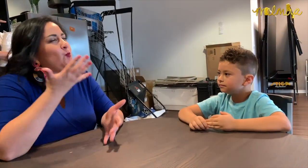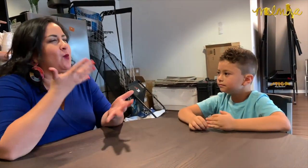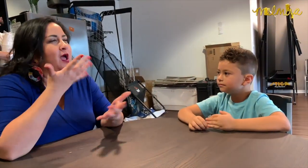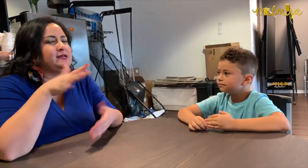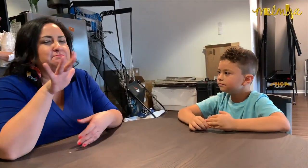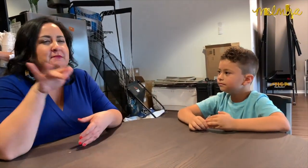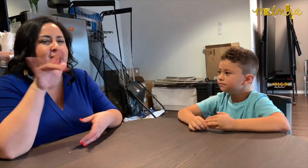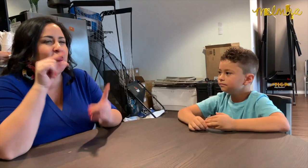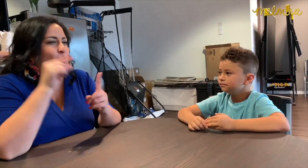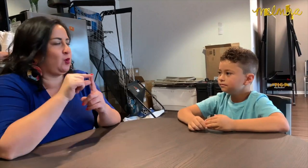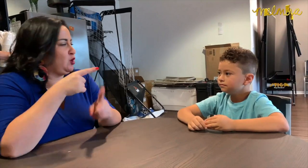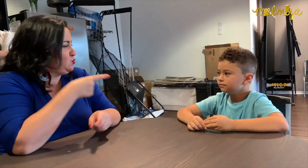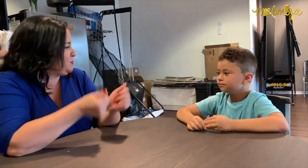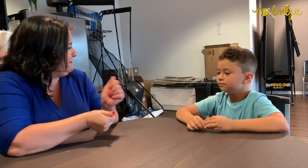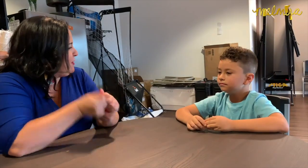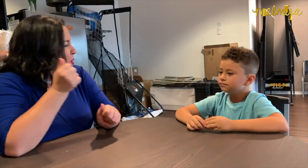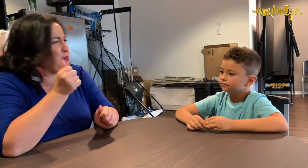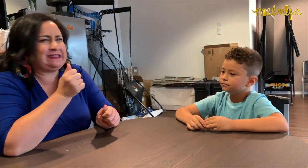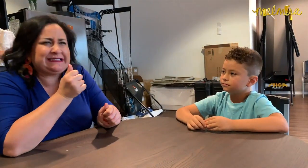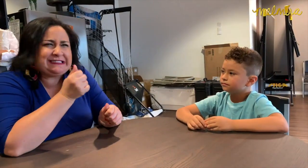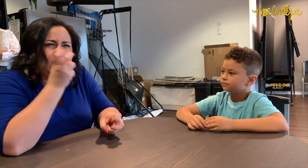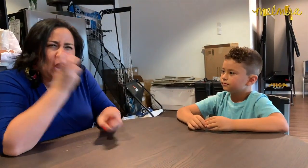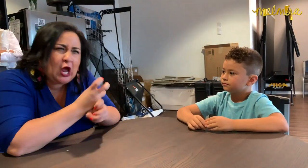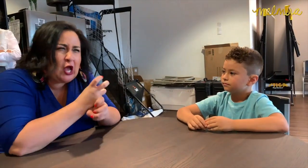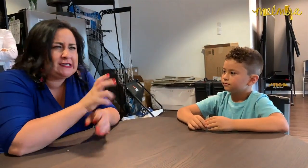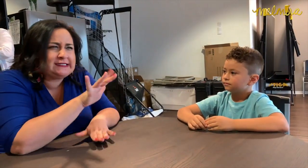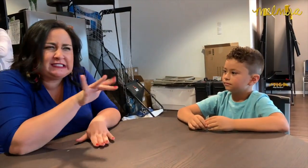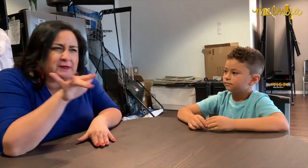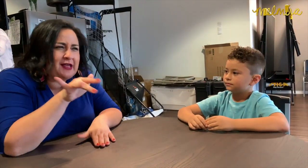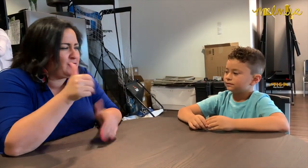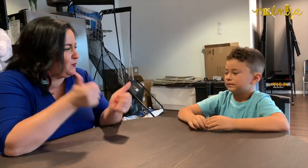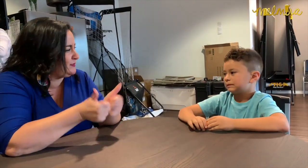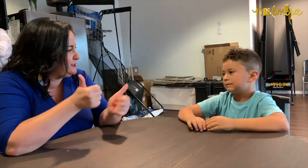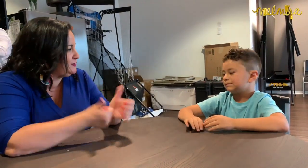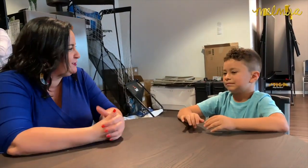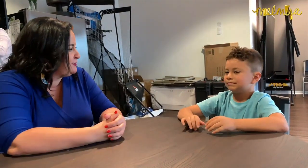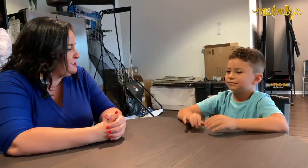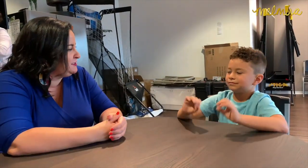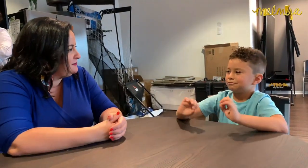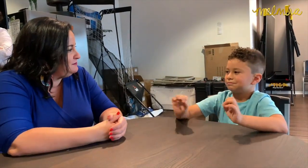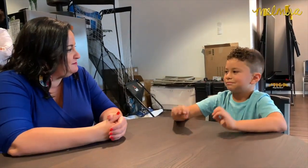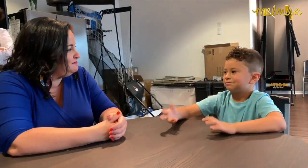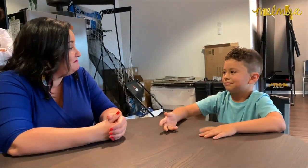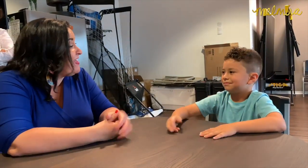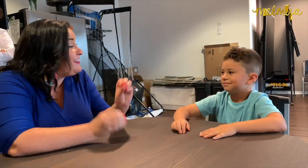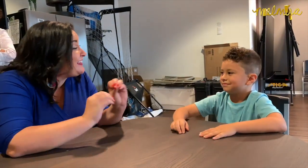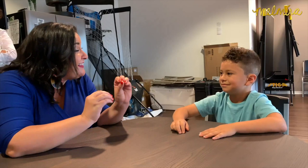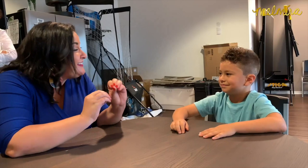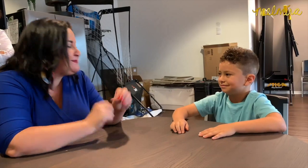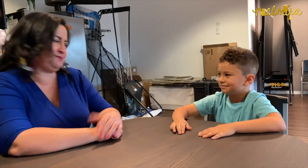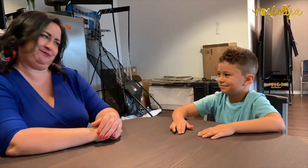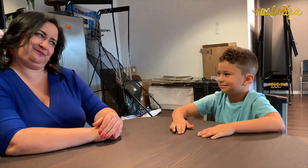Which word in the spelling bee did you find the hardest? None. Nothing?